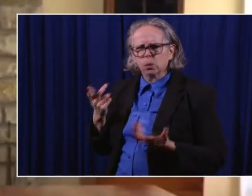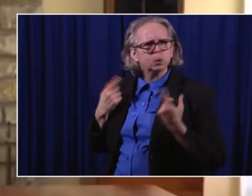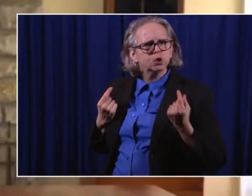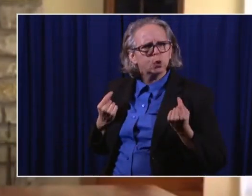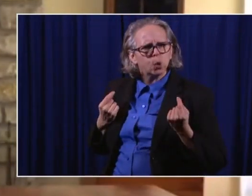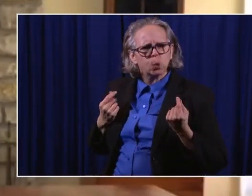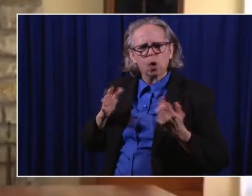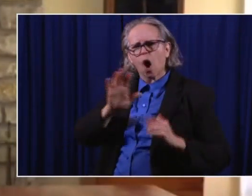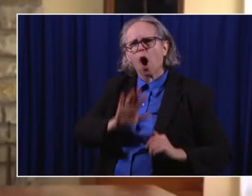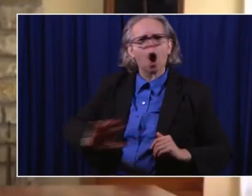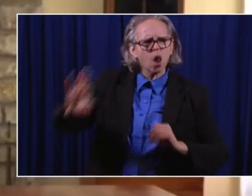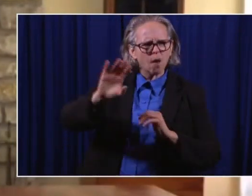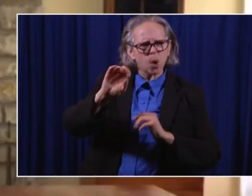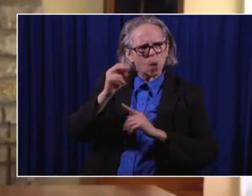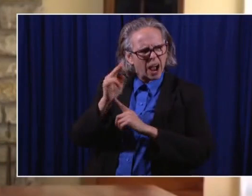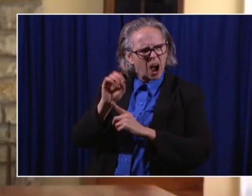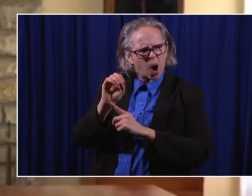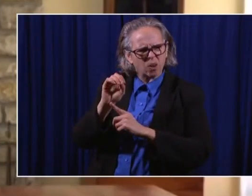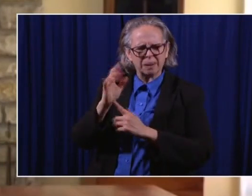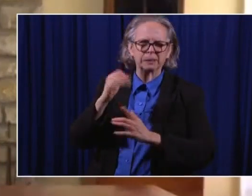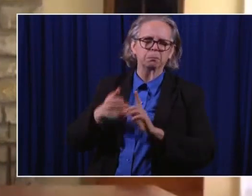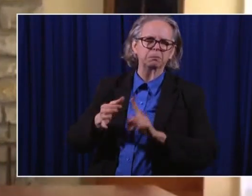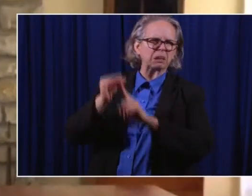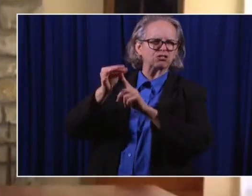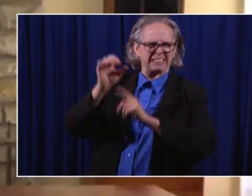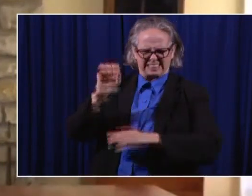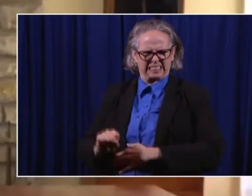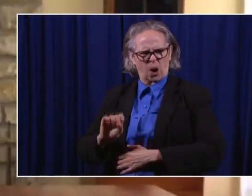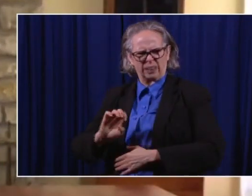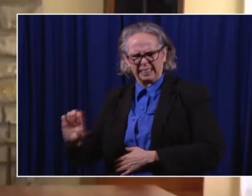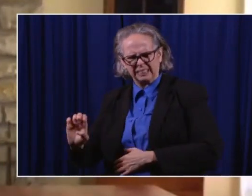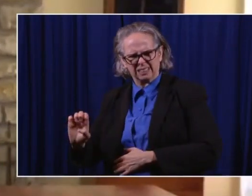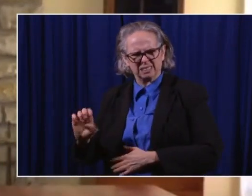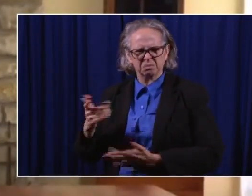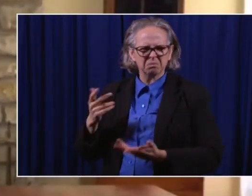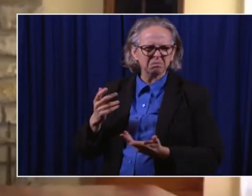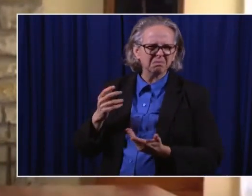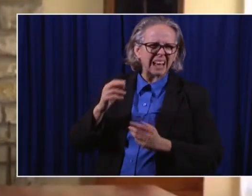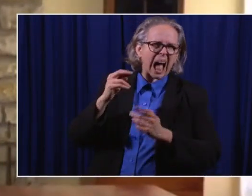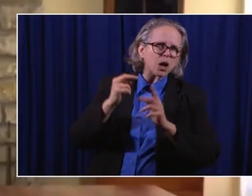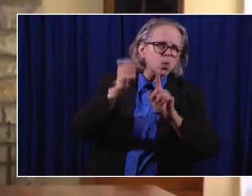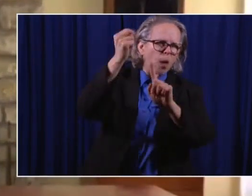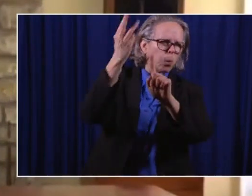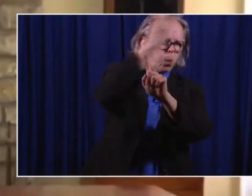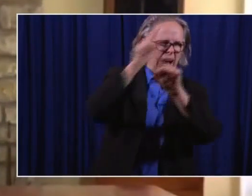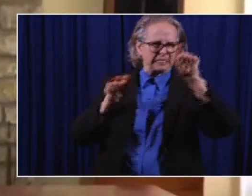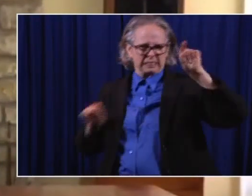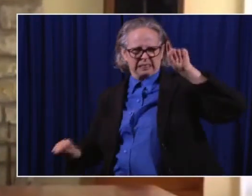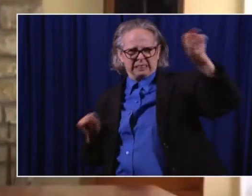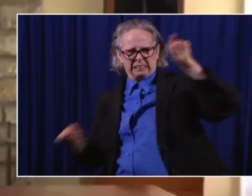I SPENT YESTERDAY TRAVELING AROUND AND SOME OF THE